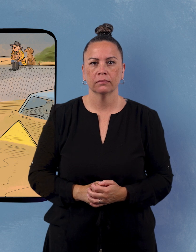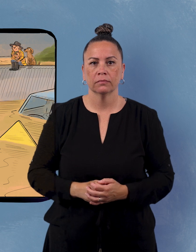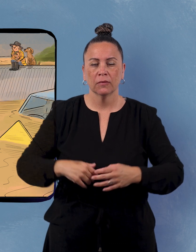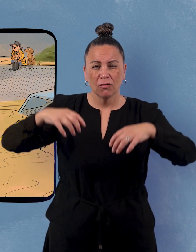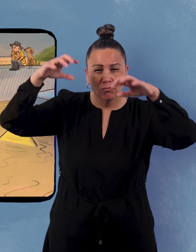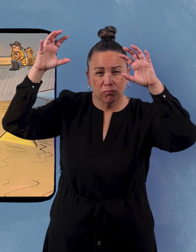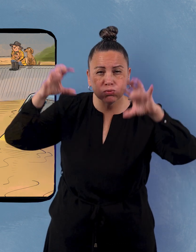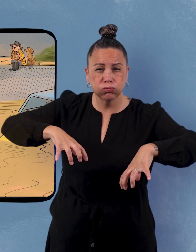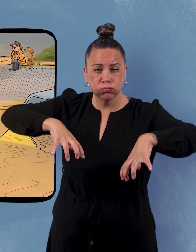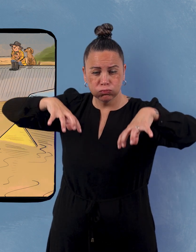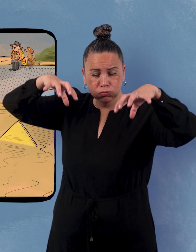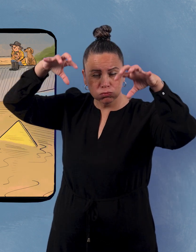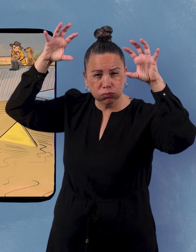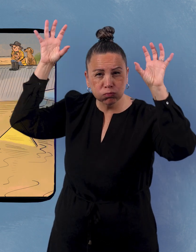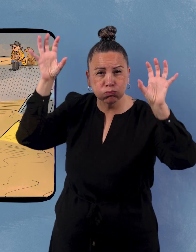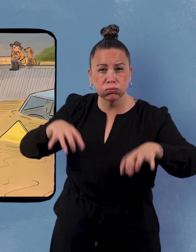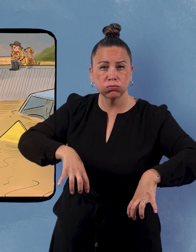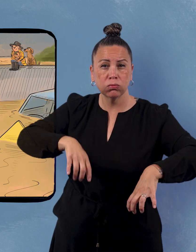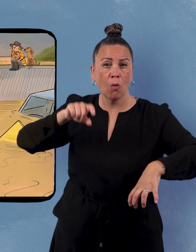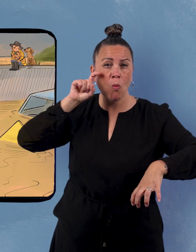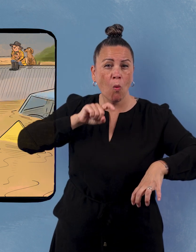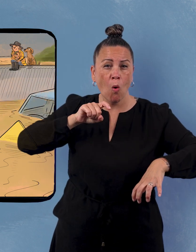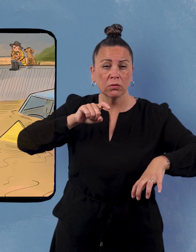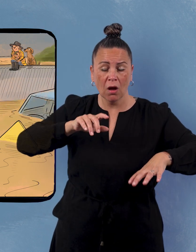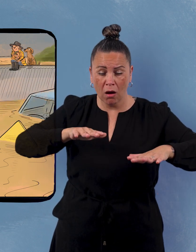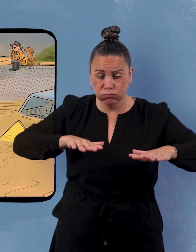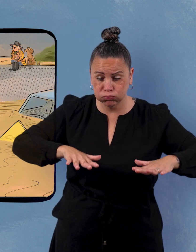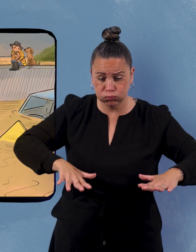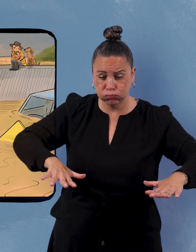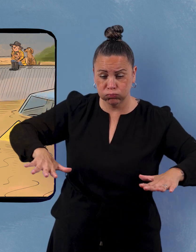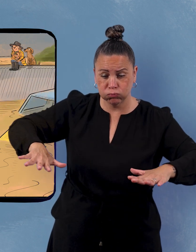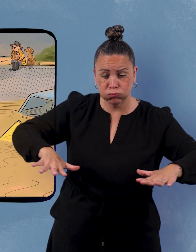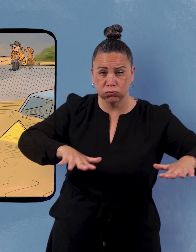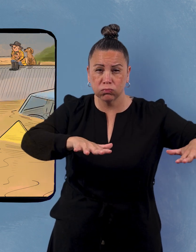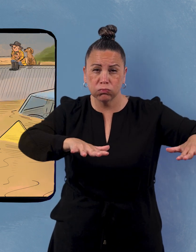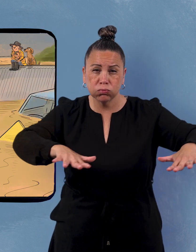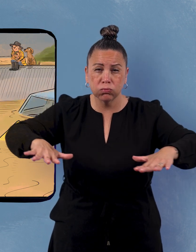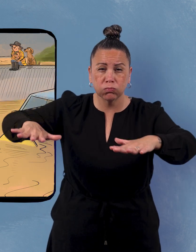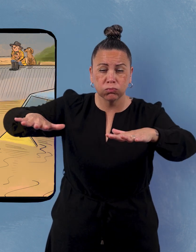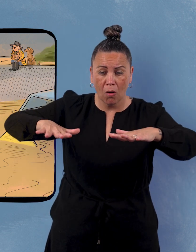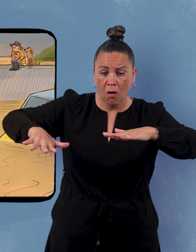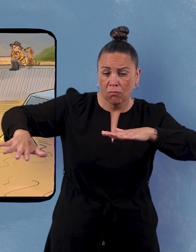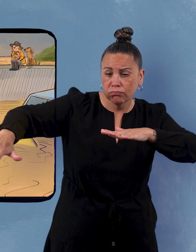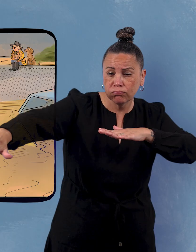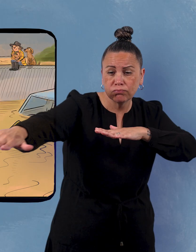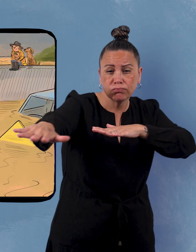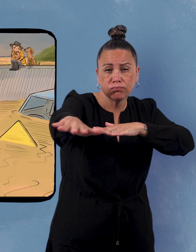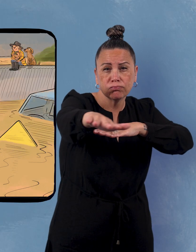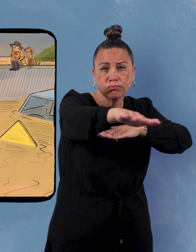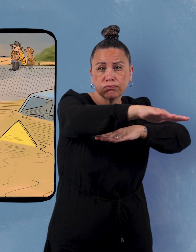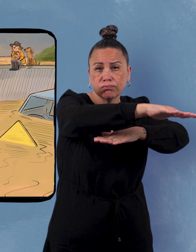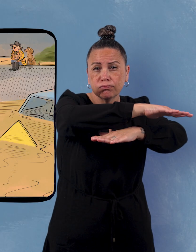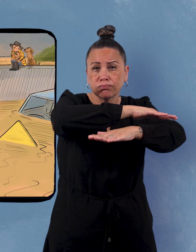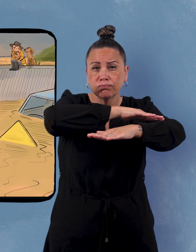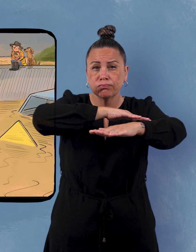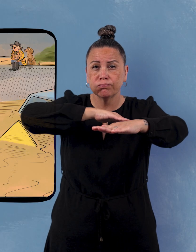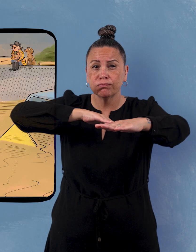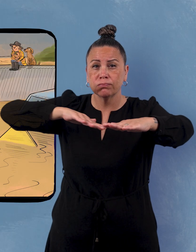Rain keeps falling – flooding water all around.